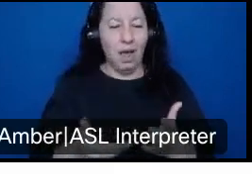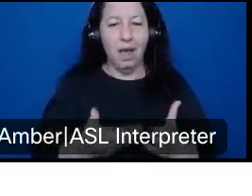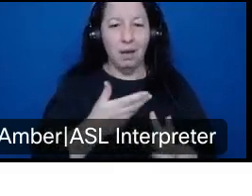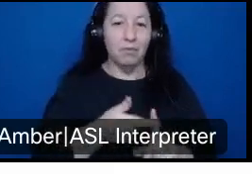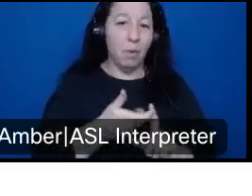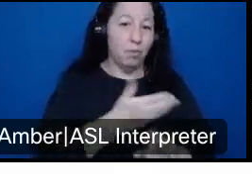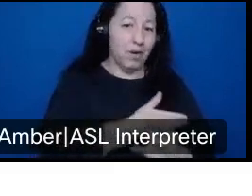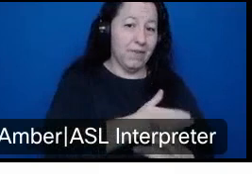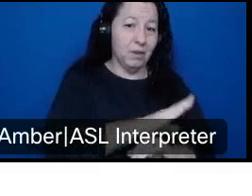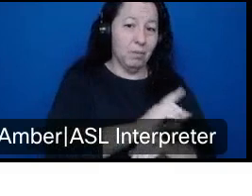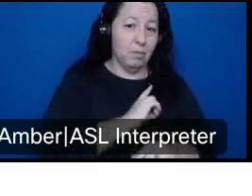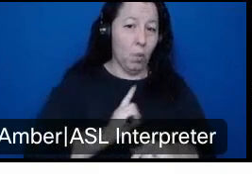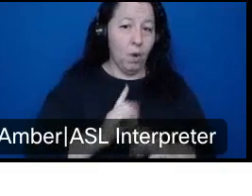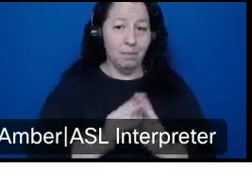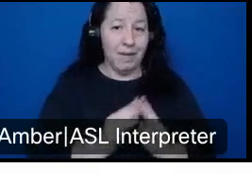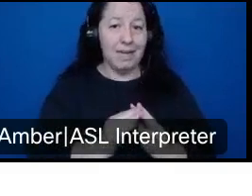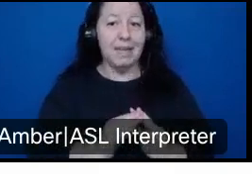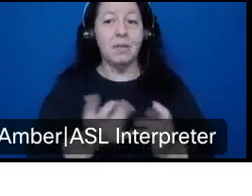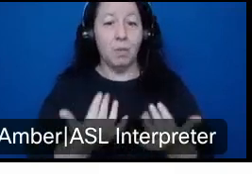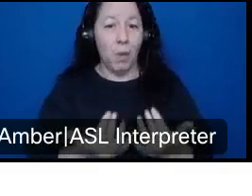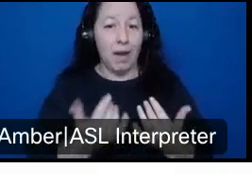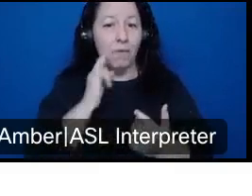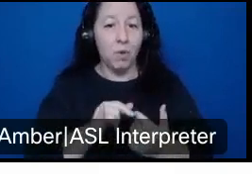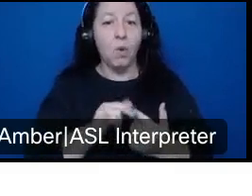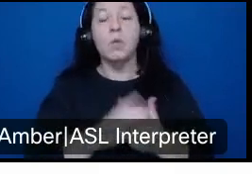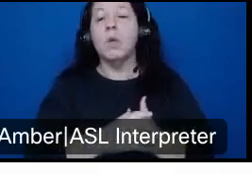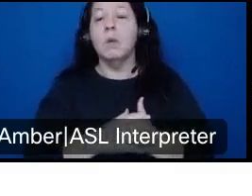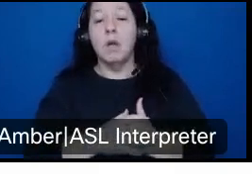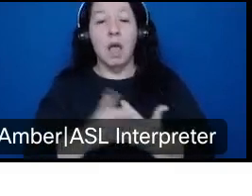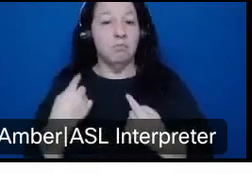Since we last met know approvals well received so we will continue to notify the board.